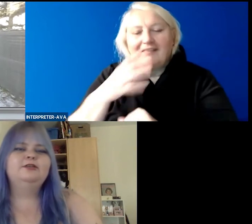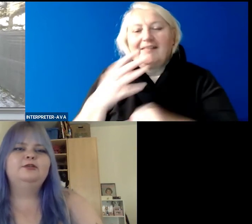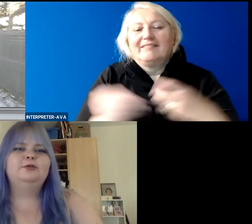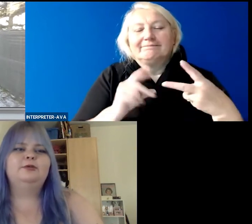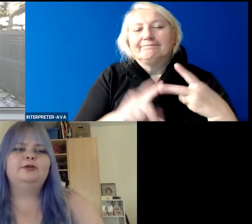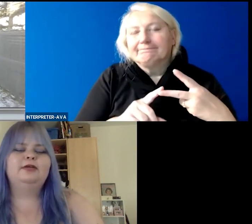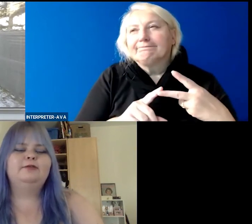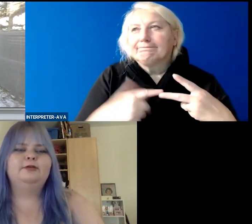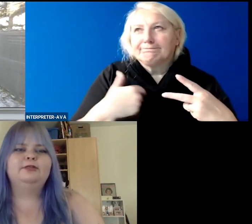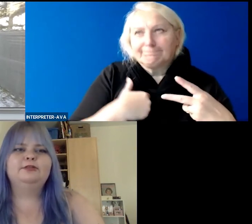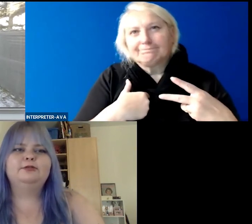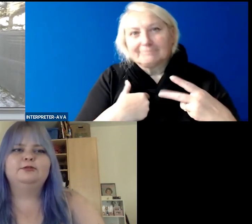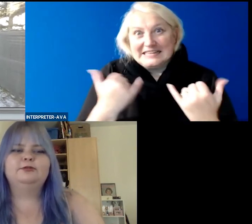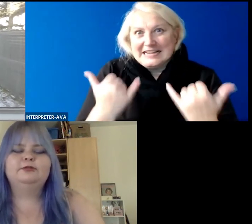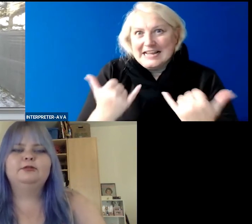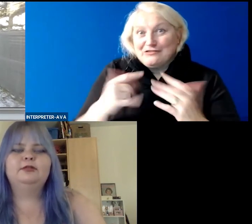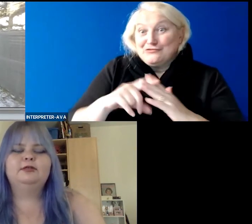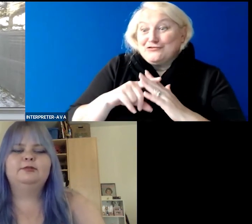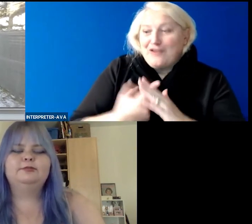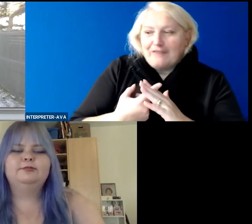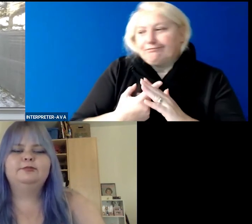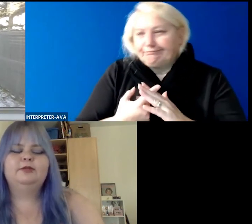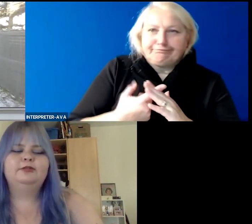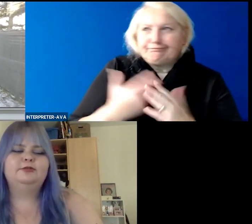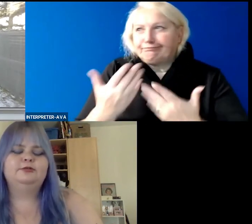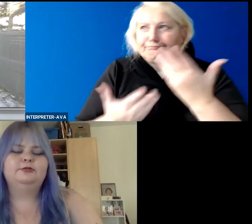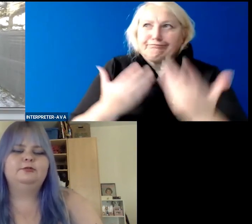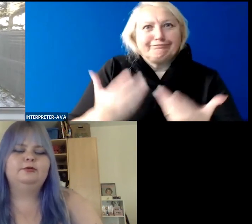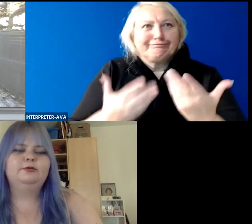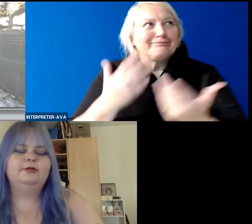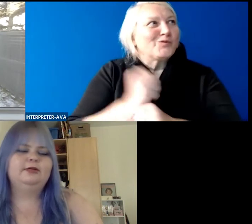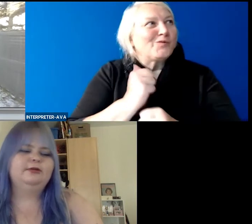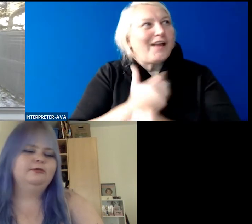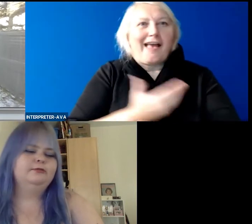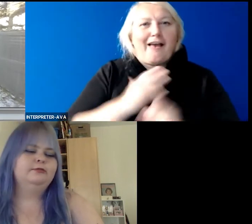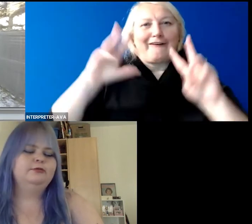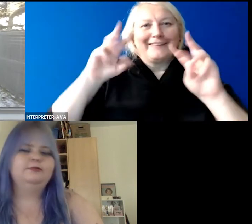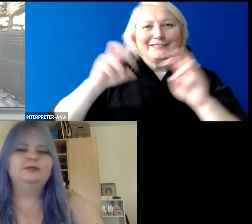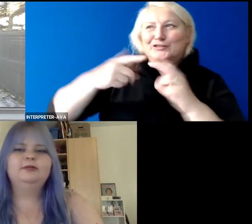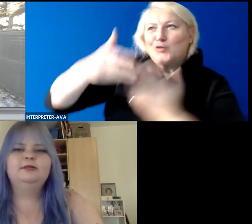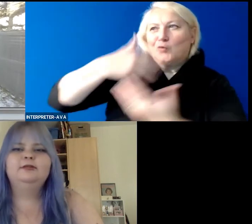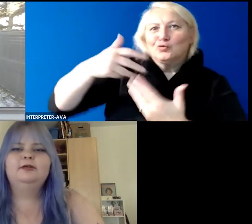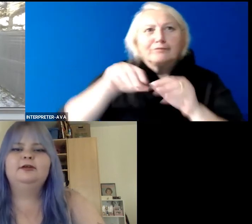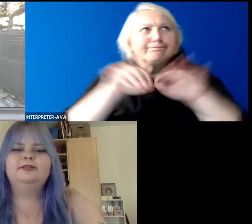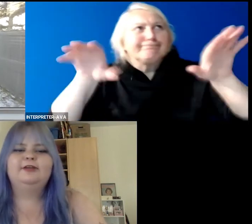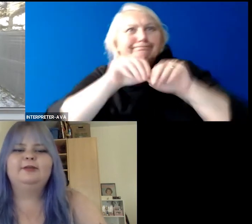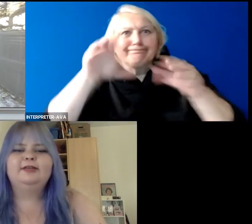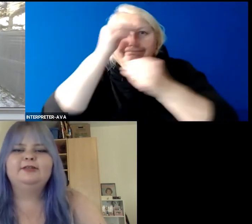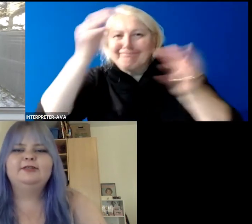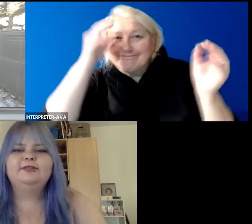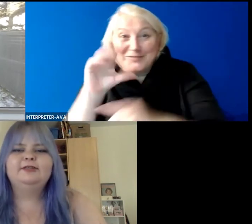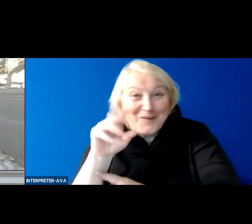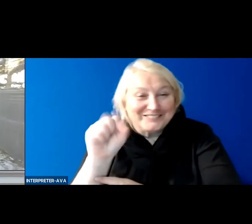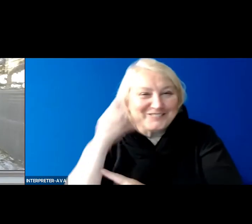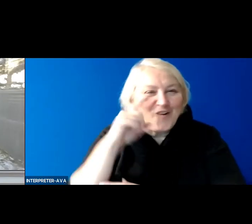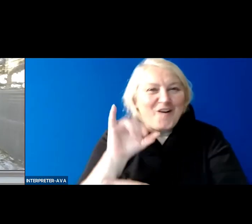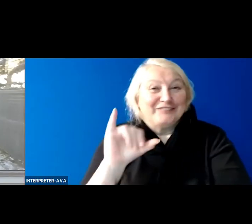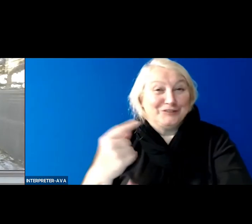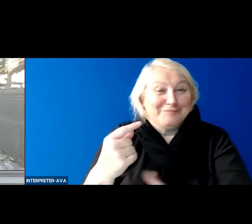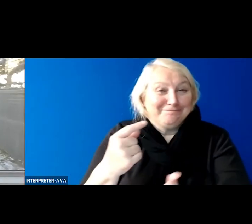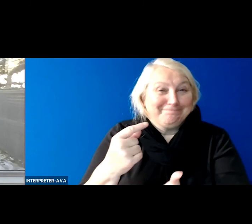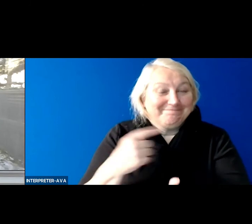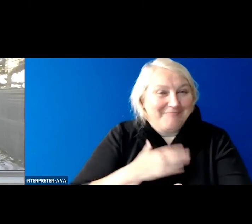to work for social or social coordinator roles for Instagram. I just want to introduce our Instagram.